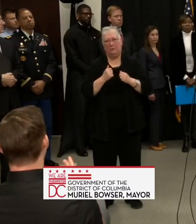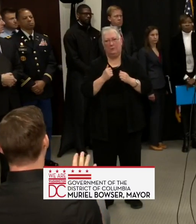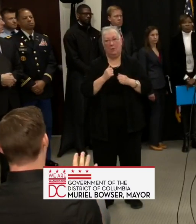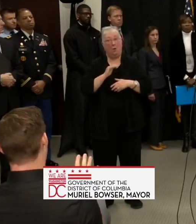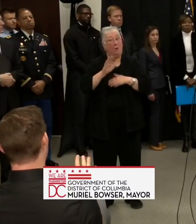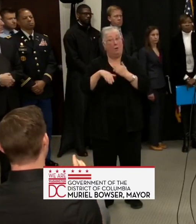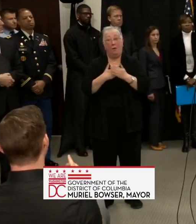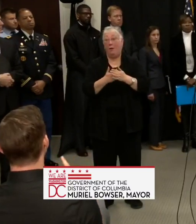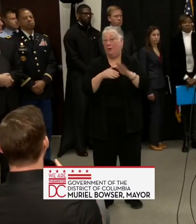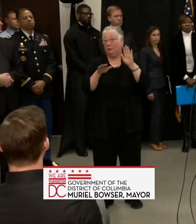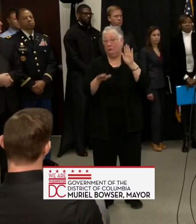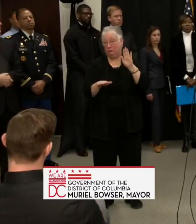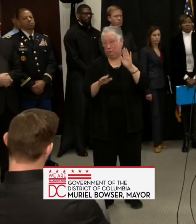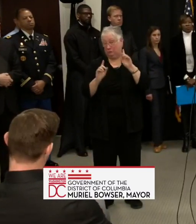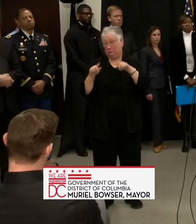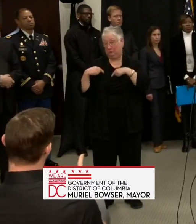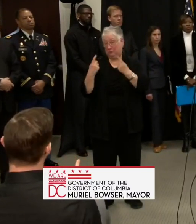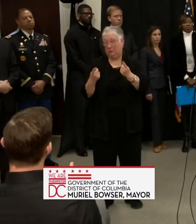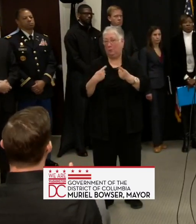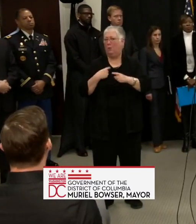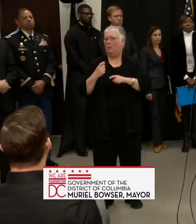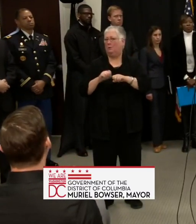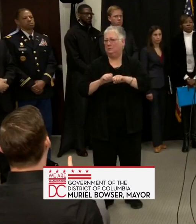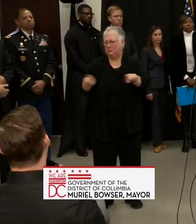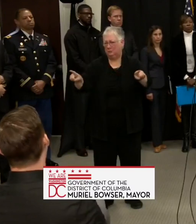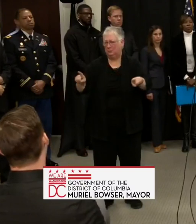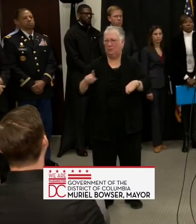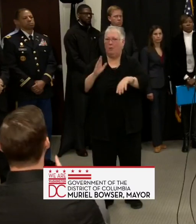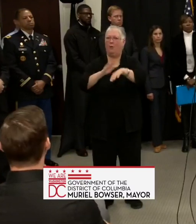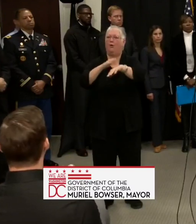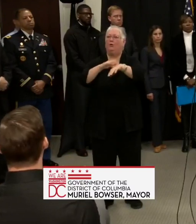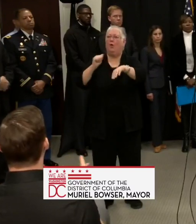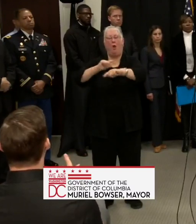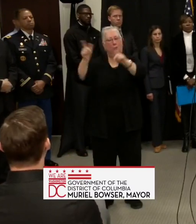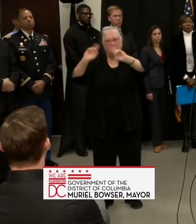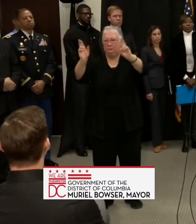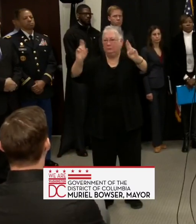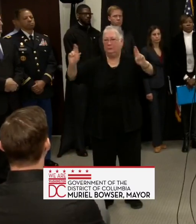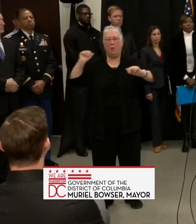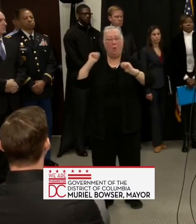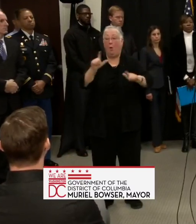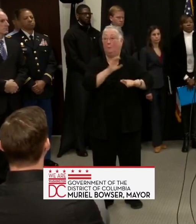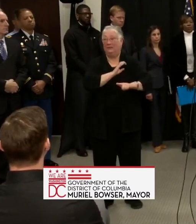OUT A CALL EARLY IN THE YEAR FOR POLICE OFFICERS TO AUGMENT THE